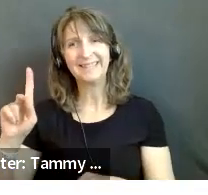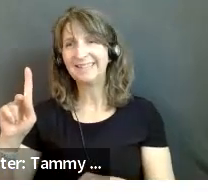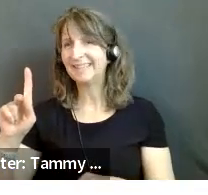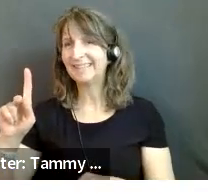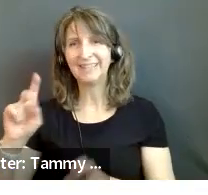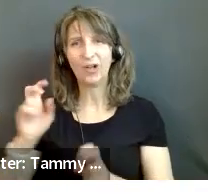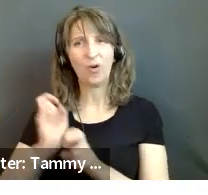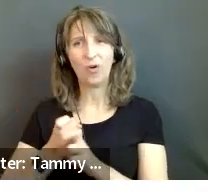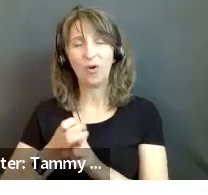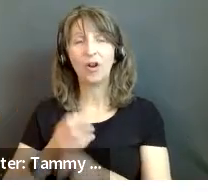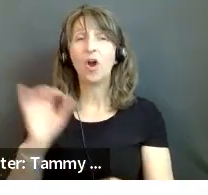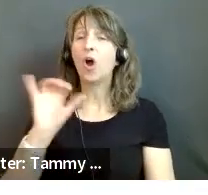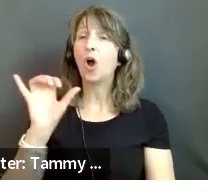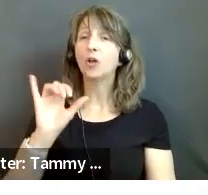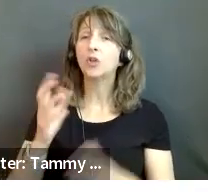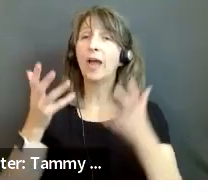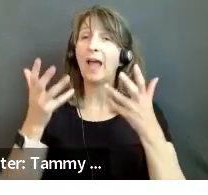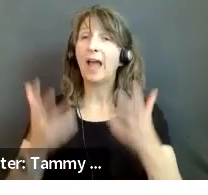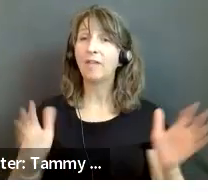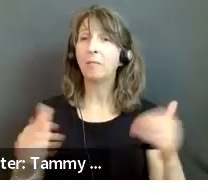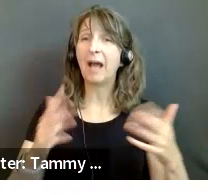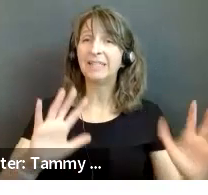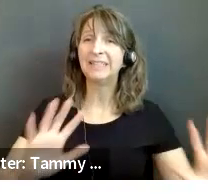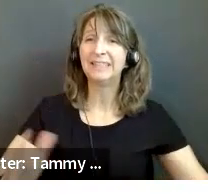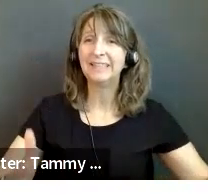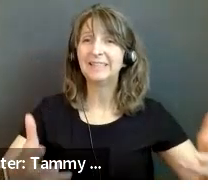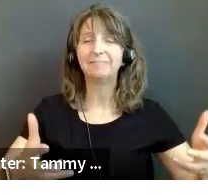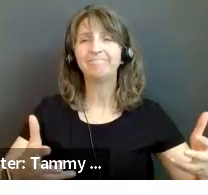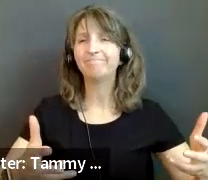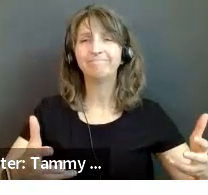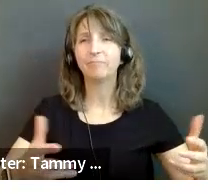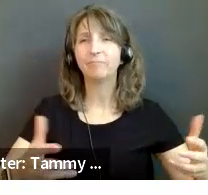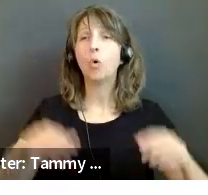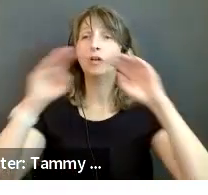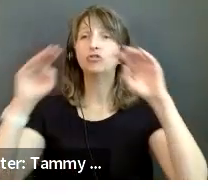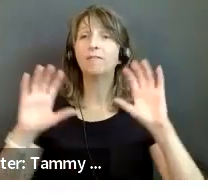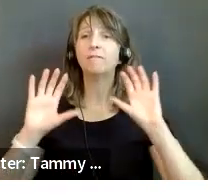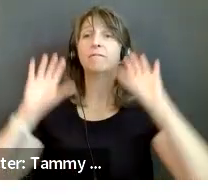You know, restocking, lifting heavy things and, you know, putting them on higher shelves.